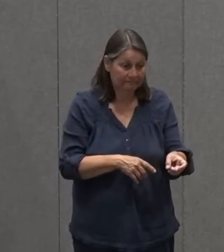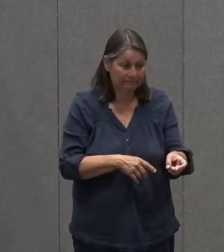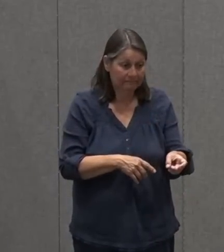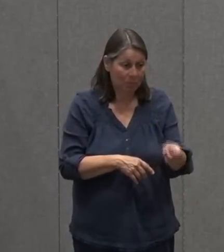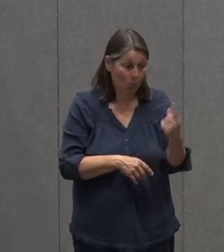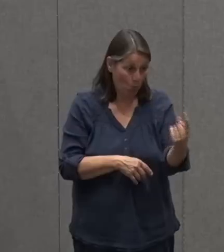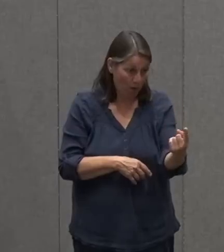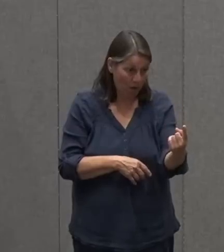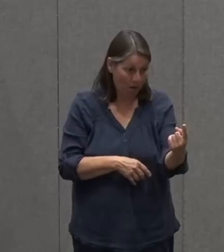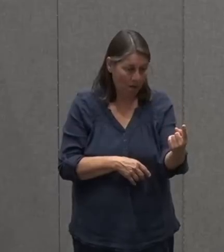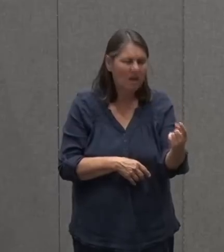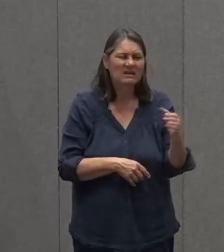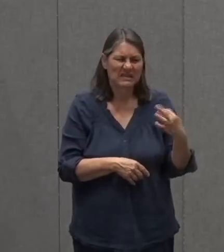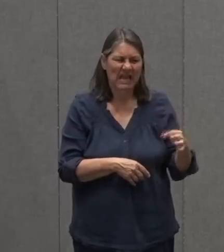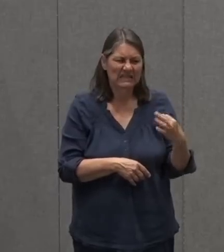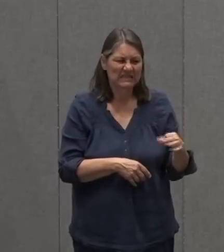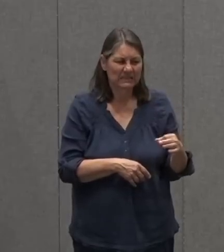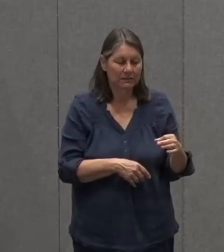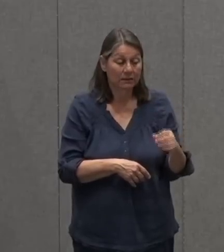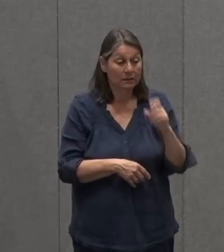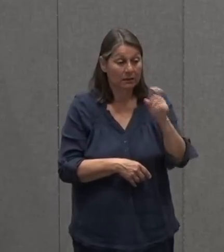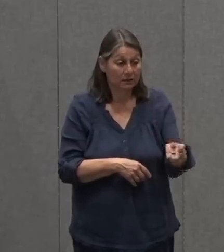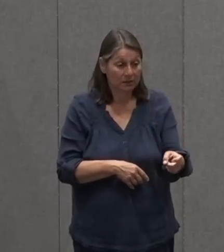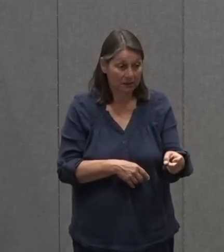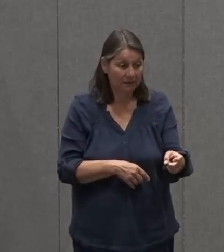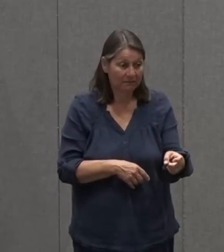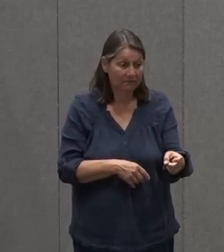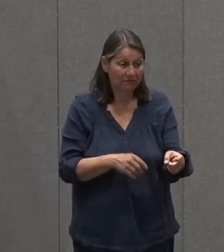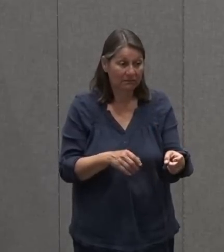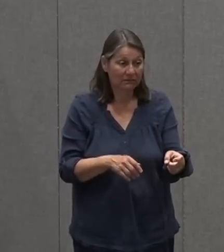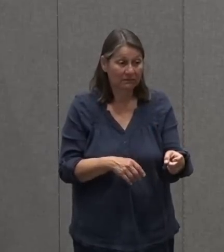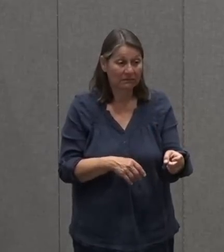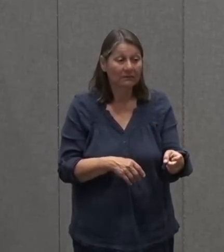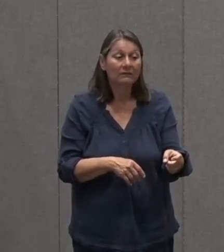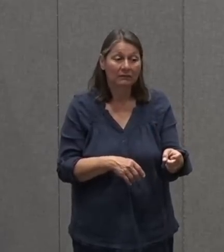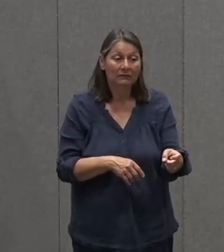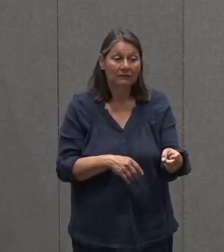then I continue that's two stickers for each classmate,